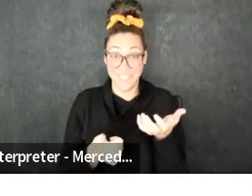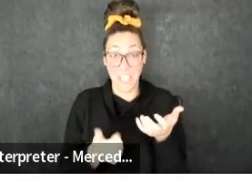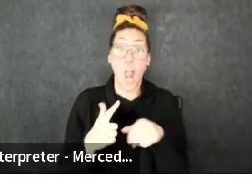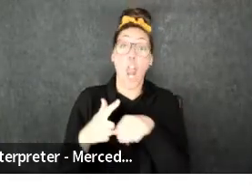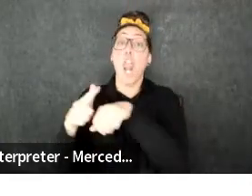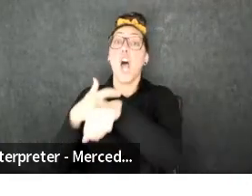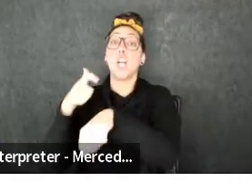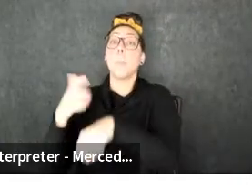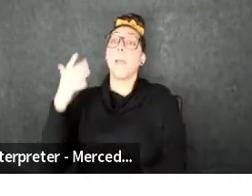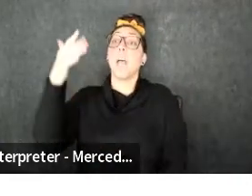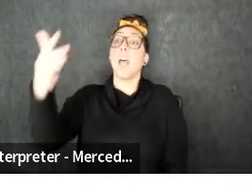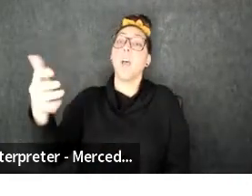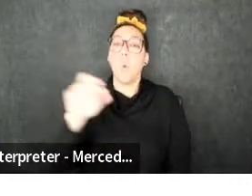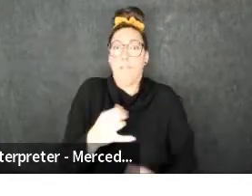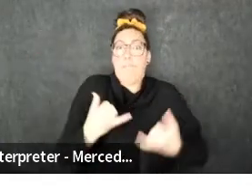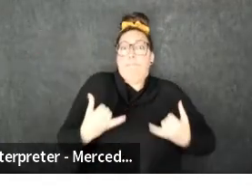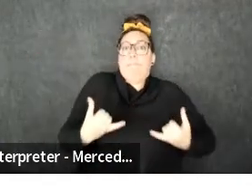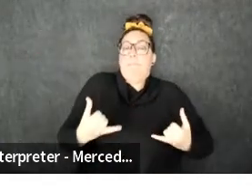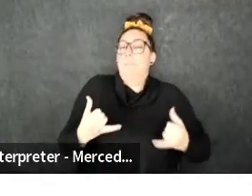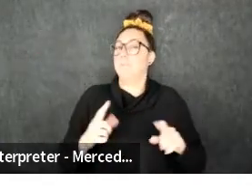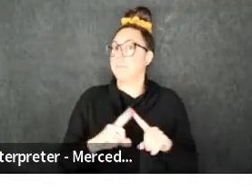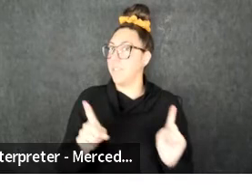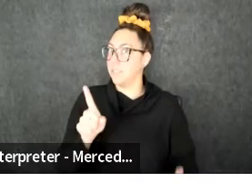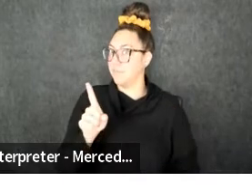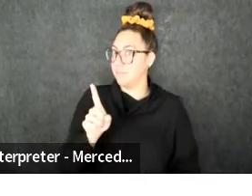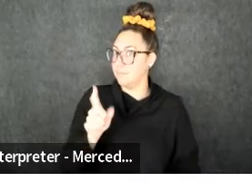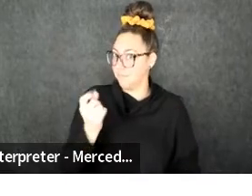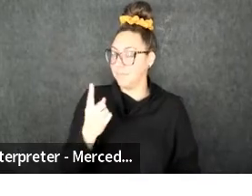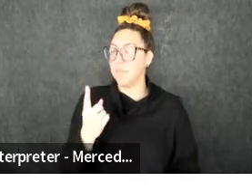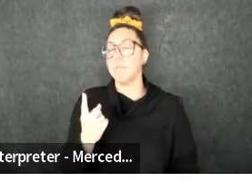So if you do this exercise in terms of ranking your goals,